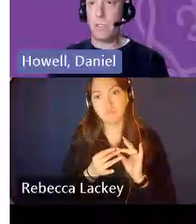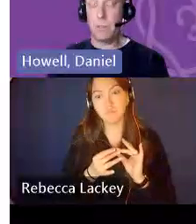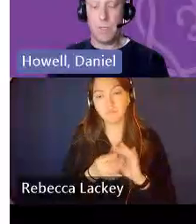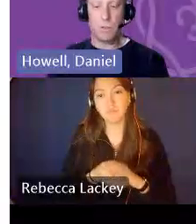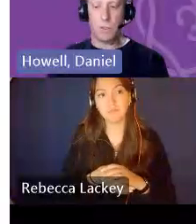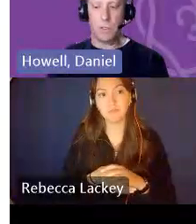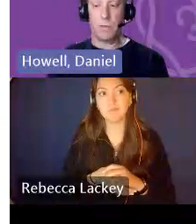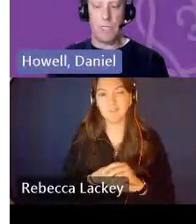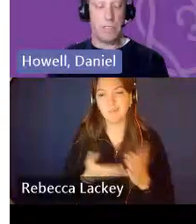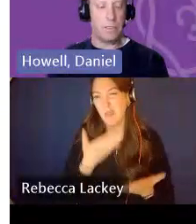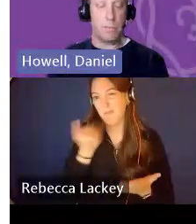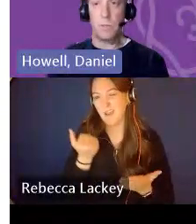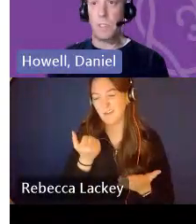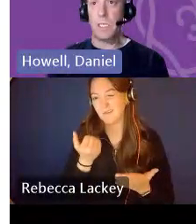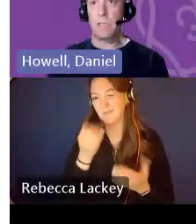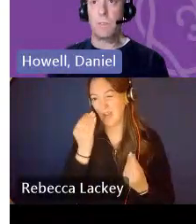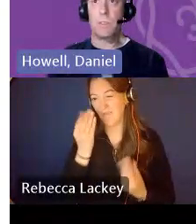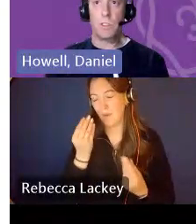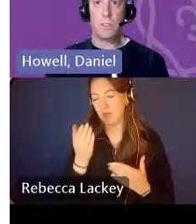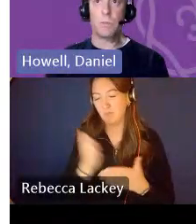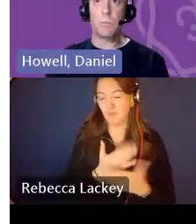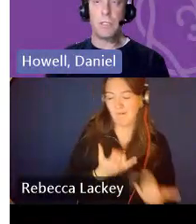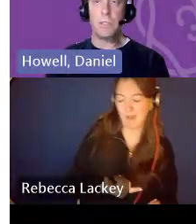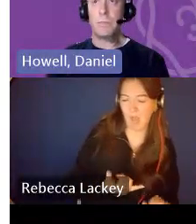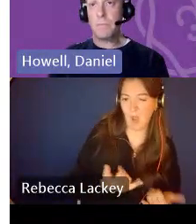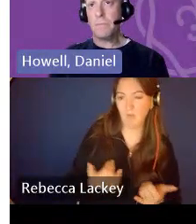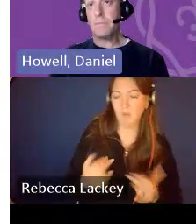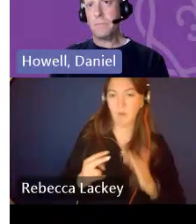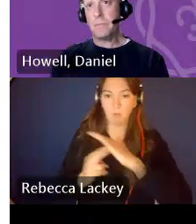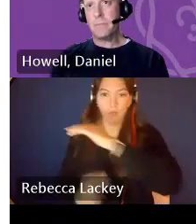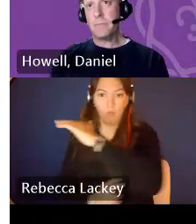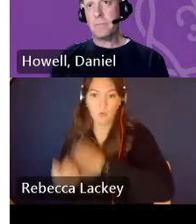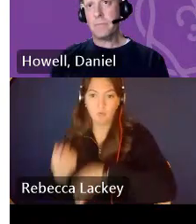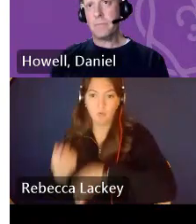that's probably the best source of information between now and when the bridge is replaced.